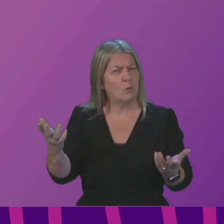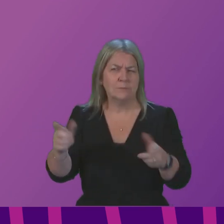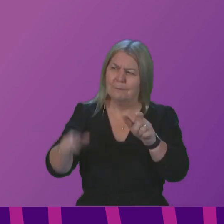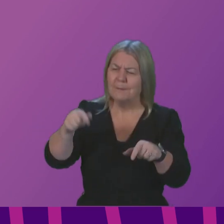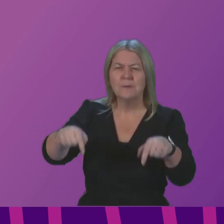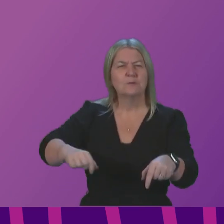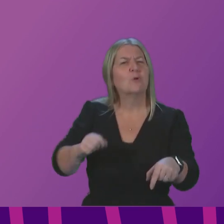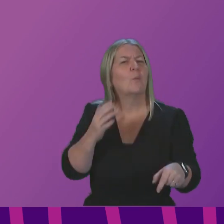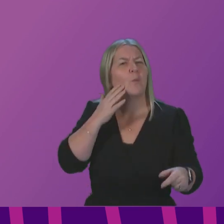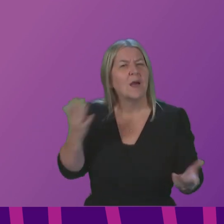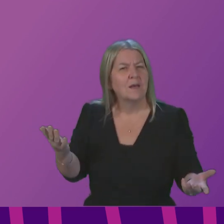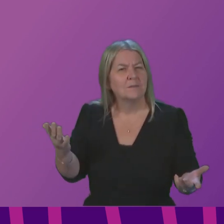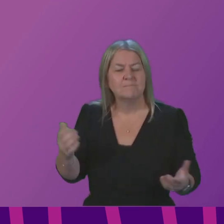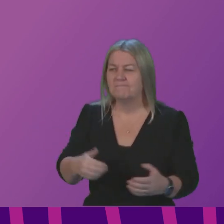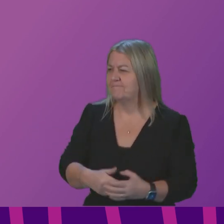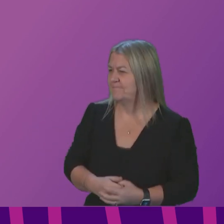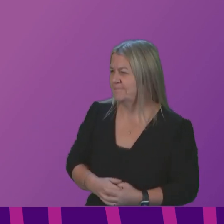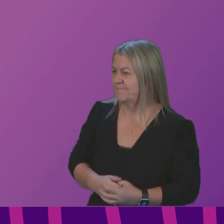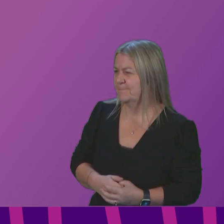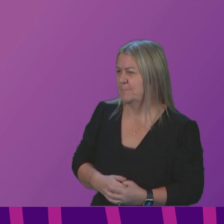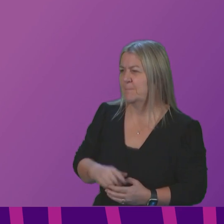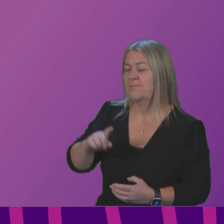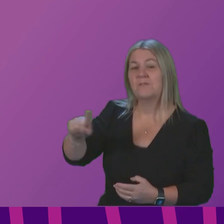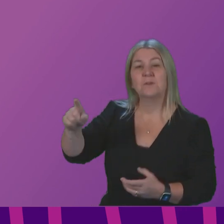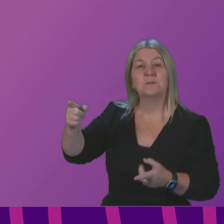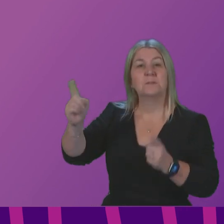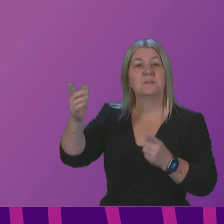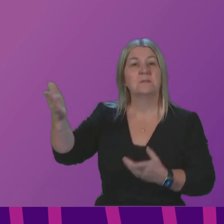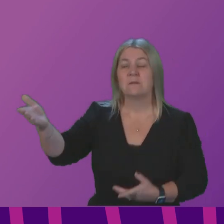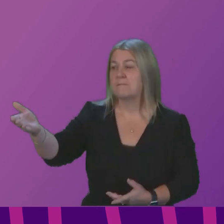That work is already under way. I will not repeat everything that I said in response